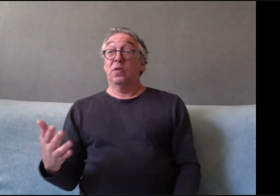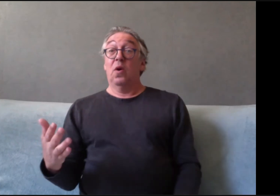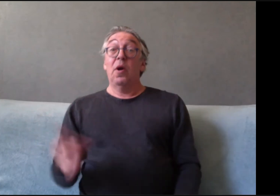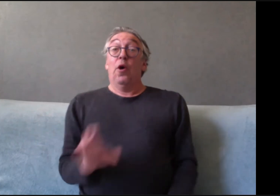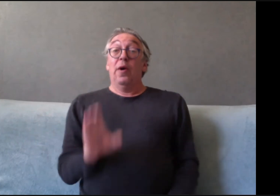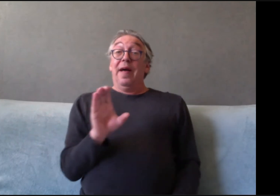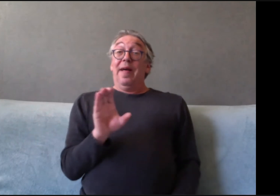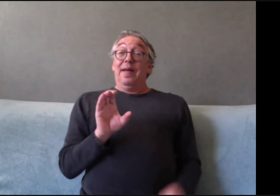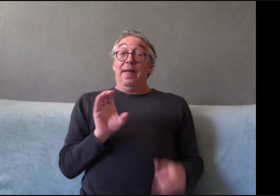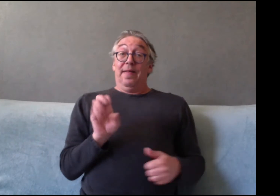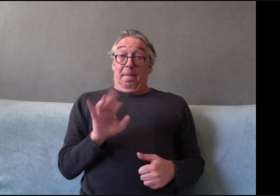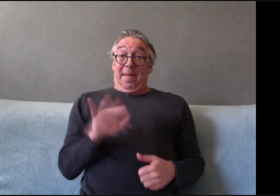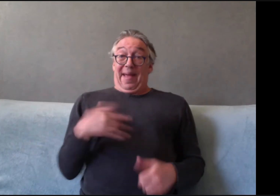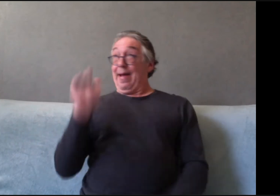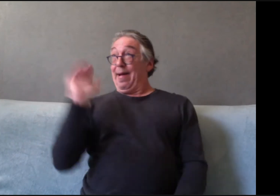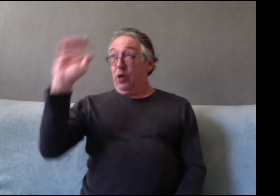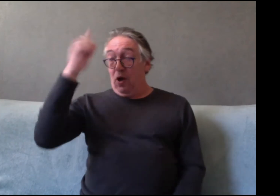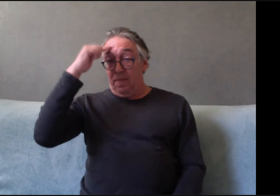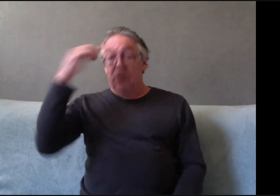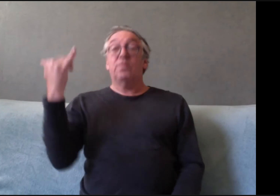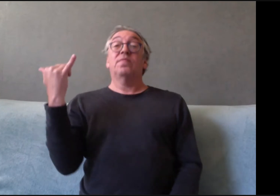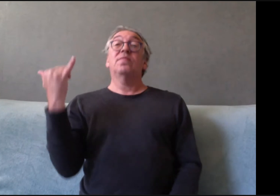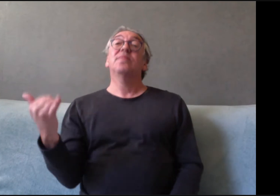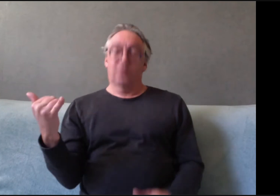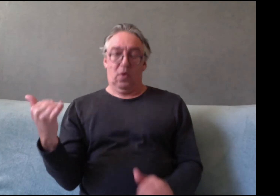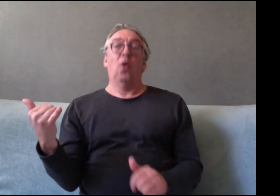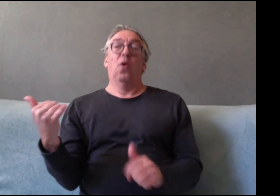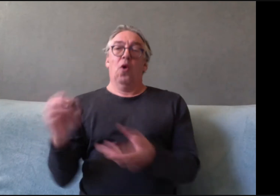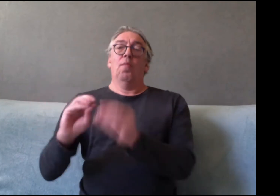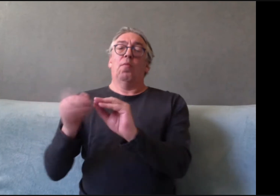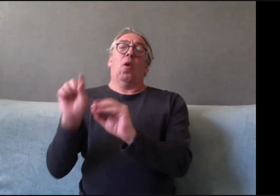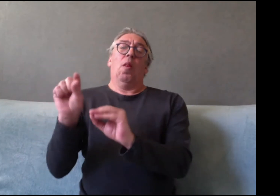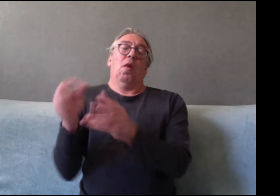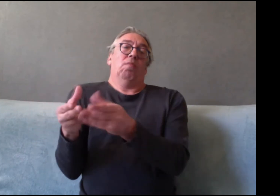None measures have been taking into account cognitive accessibility,